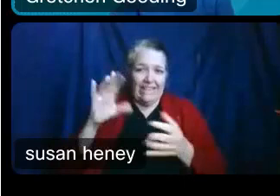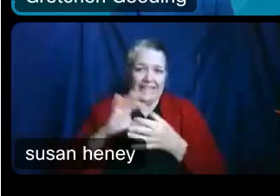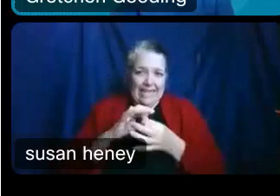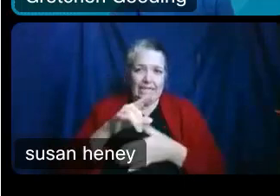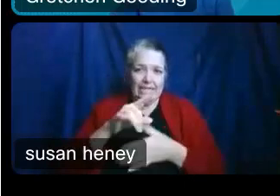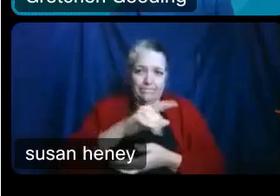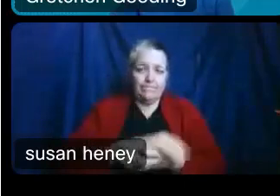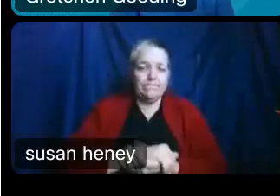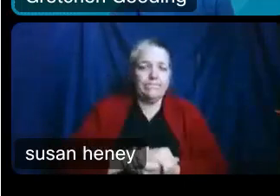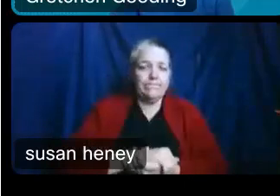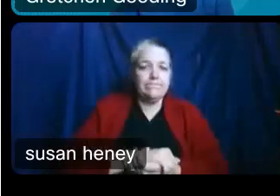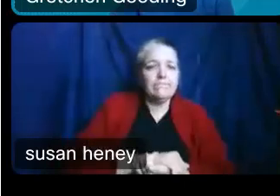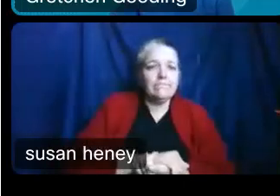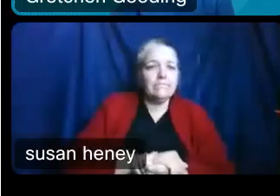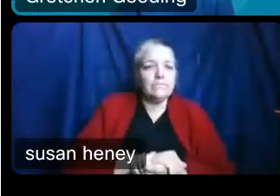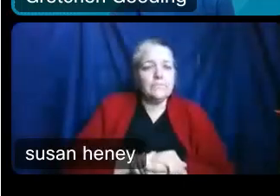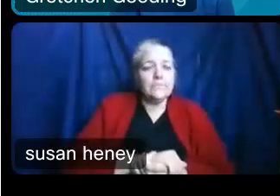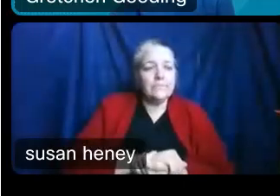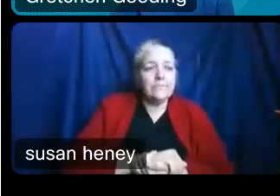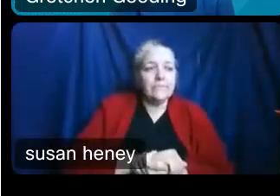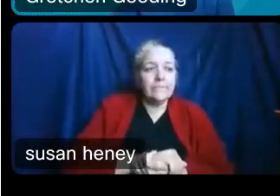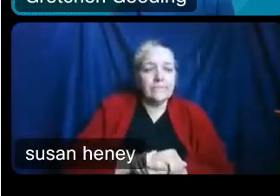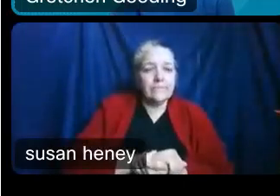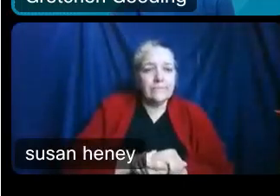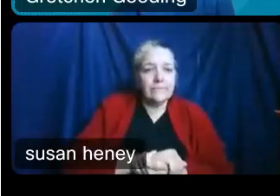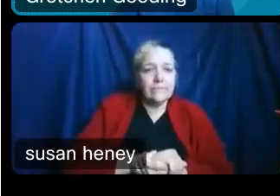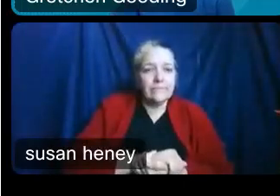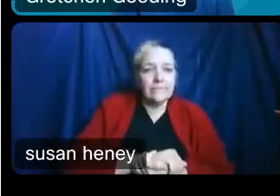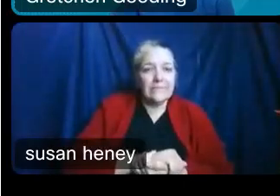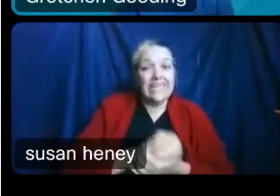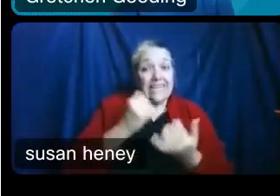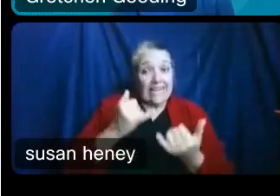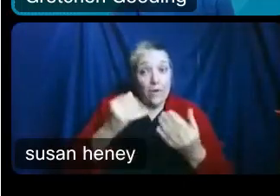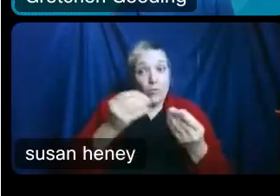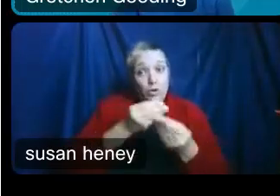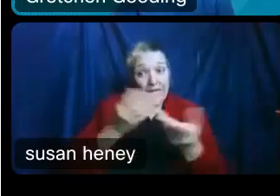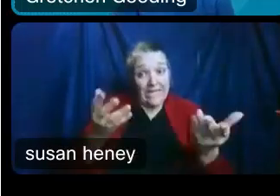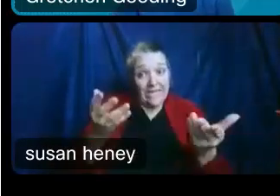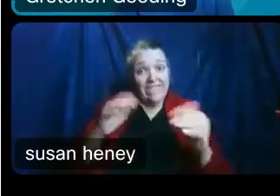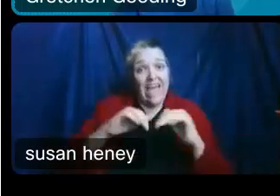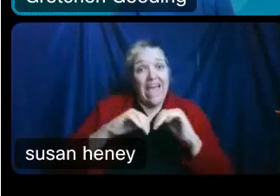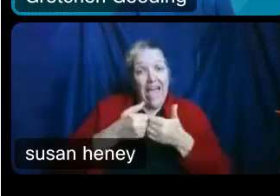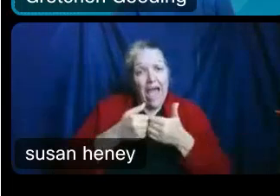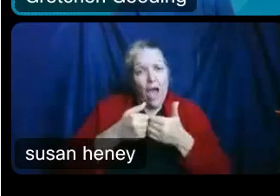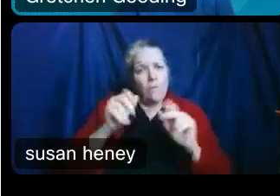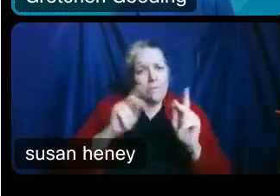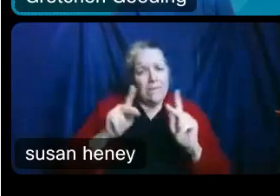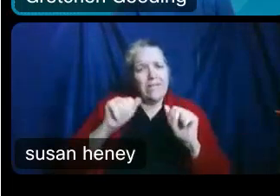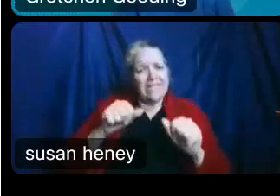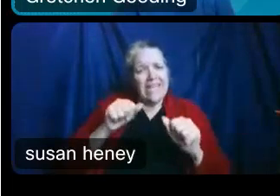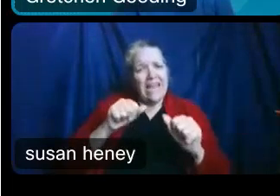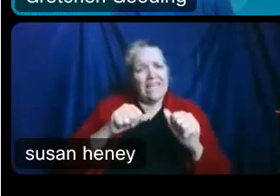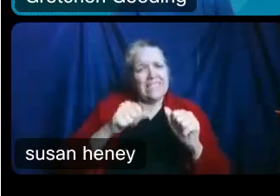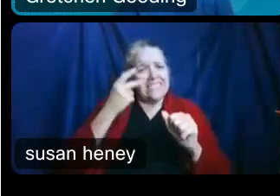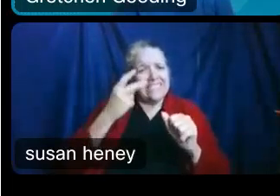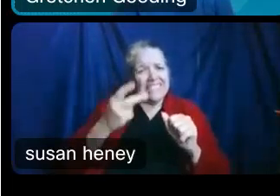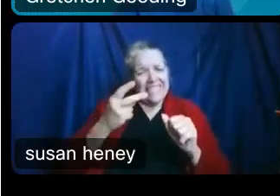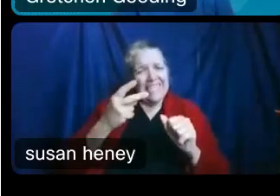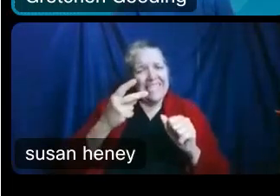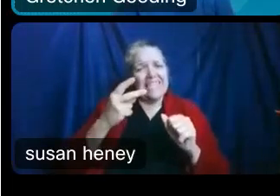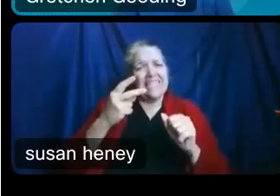Next, I want to provide information and how data users can access the 2018 to 2022 5-year